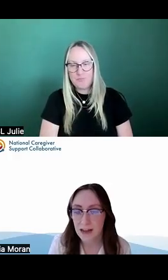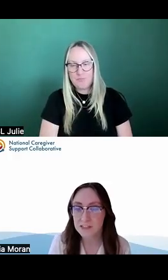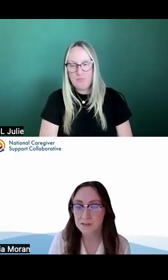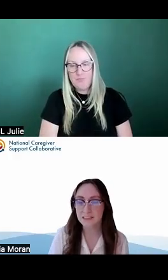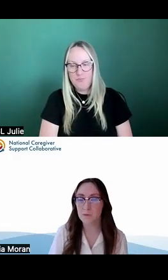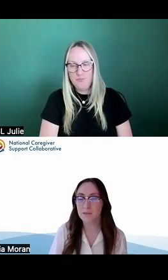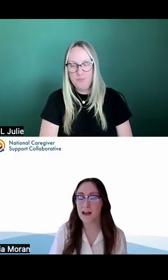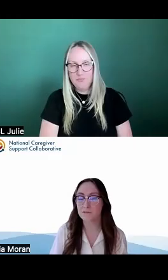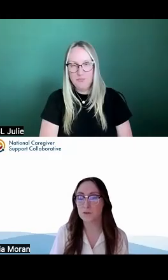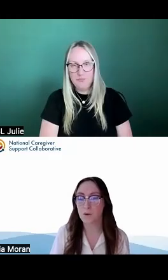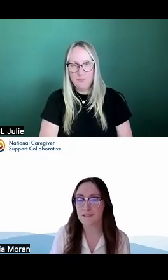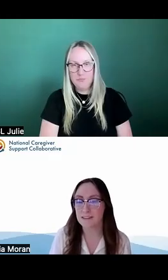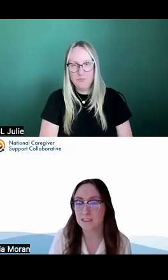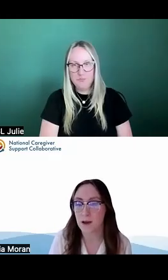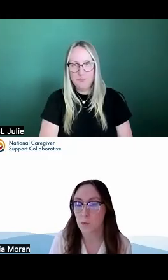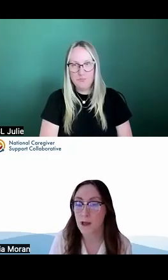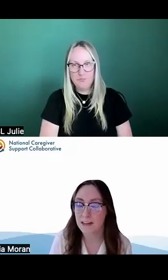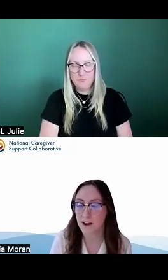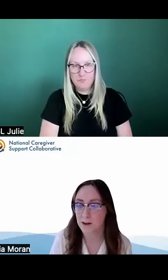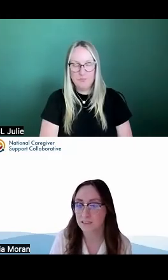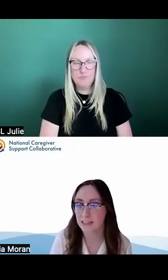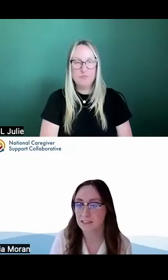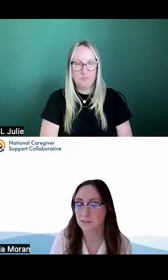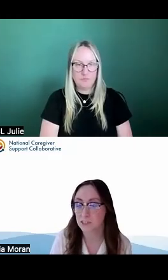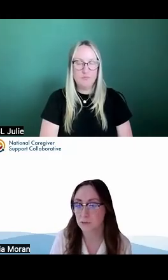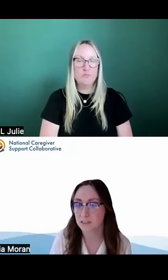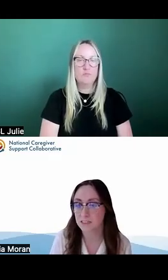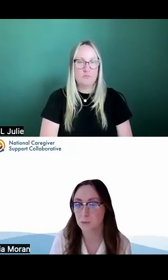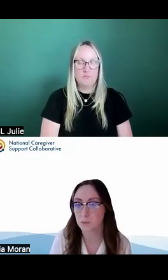I do see that we've had a few questions about when environmental scans and resources will